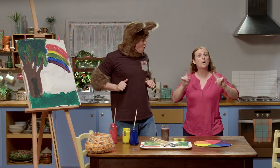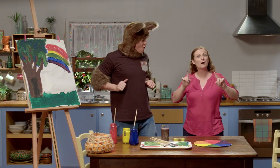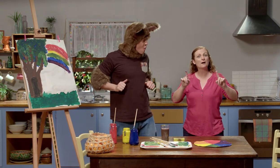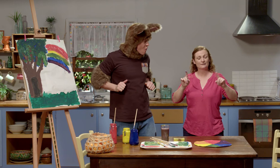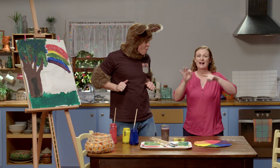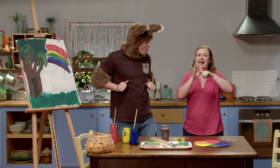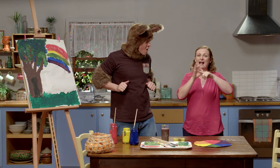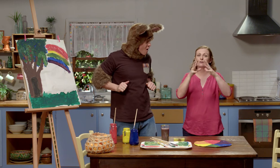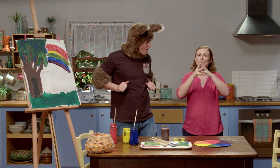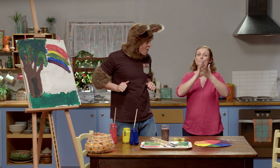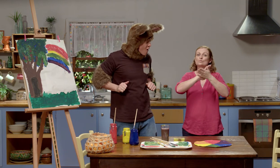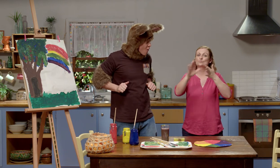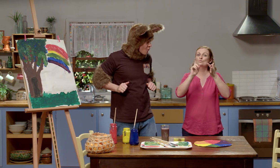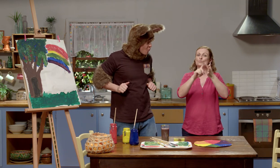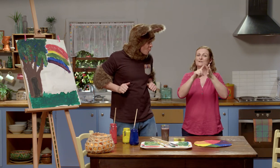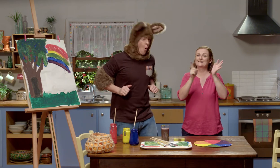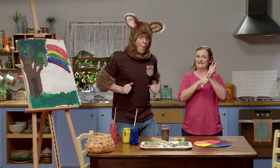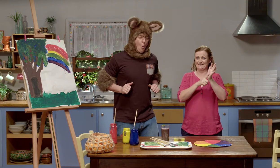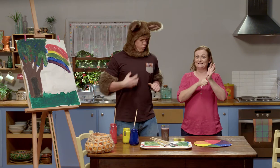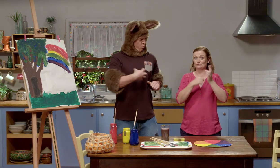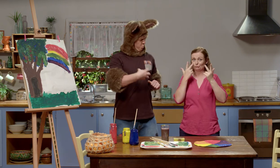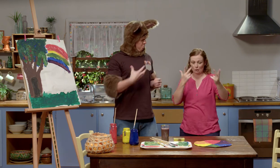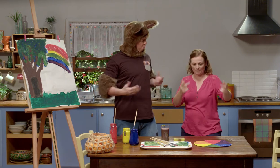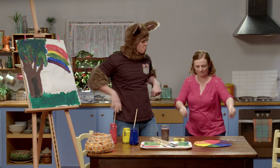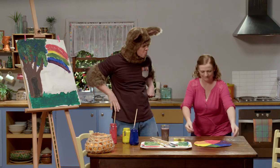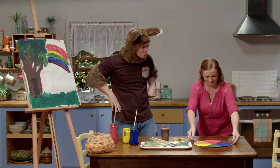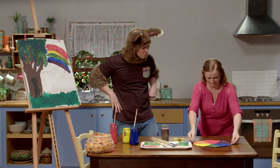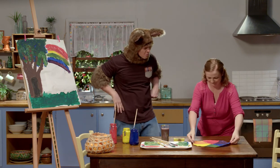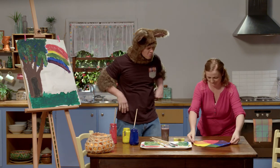a colour wheel. I'll show you.